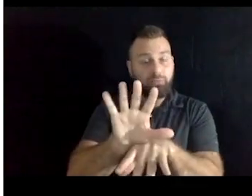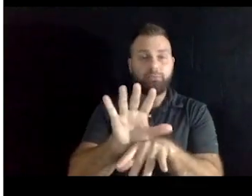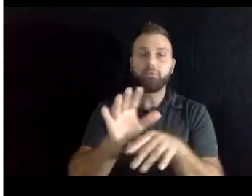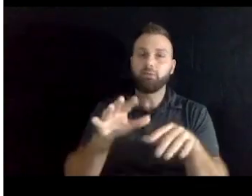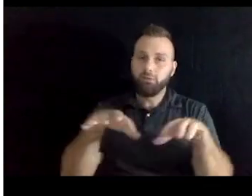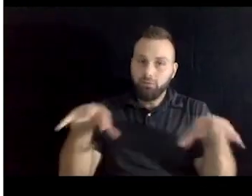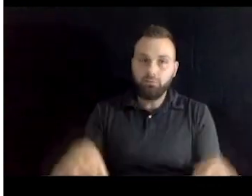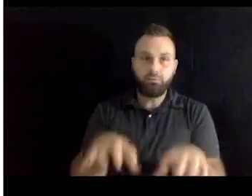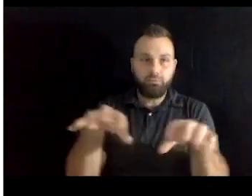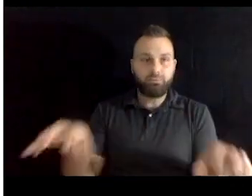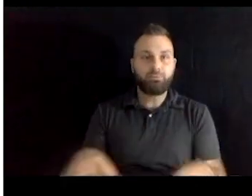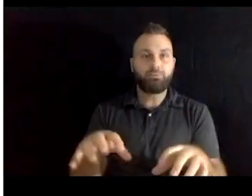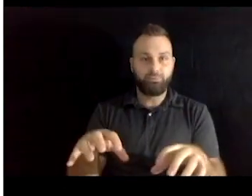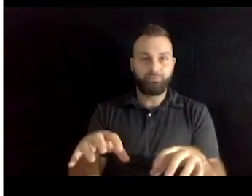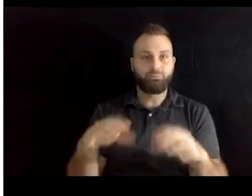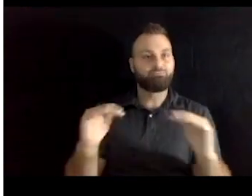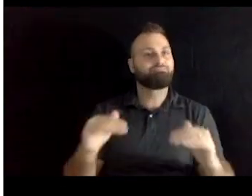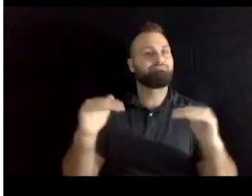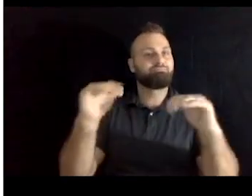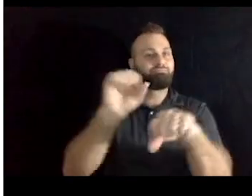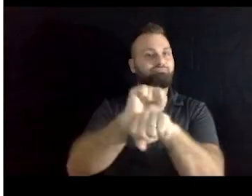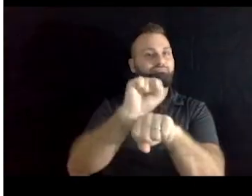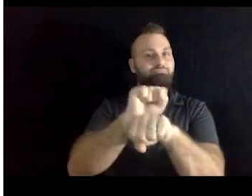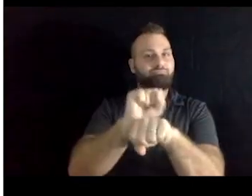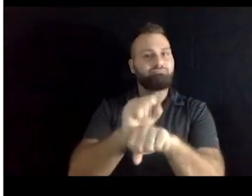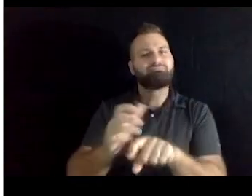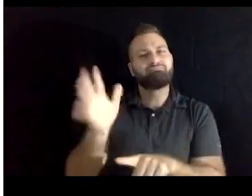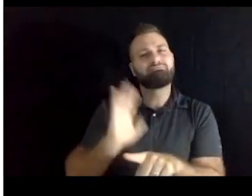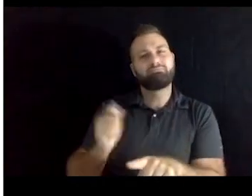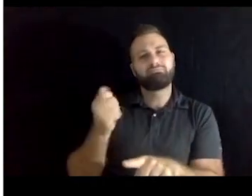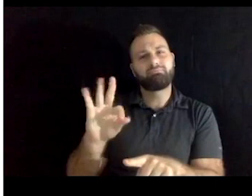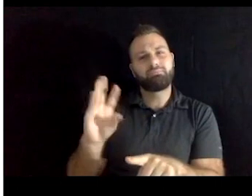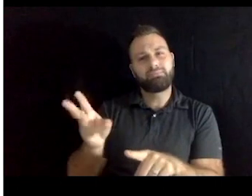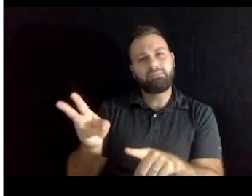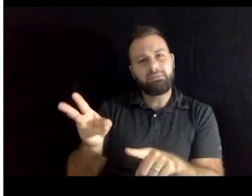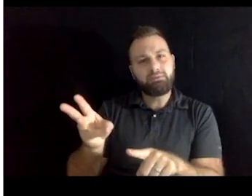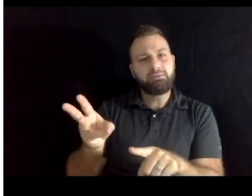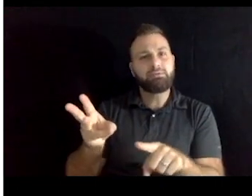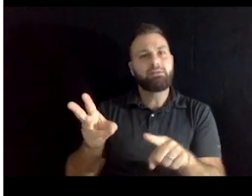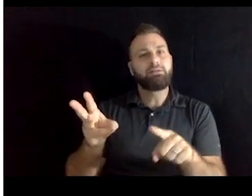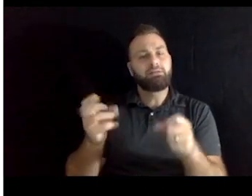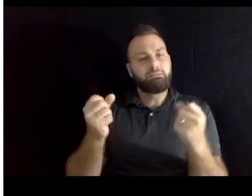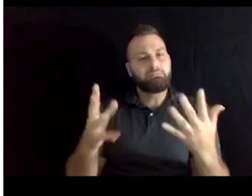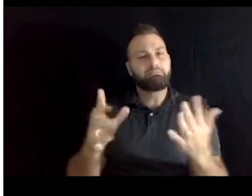So the movement dates back to the 1960s. There have been several major legislative achievements,